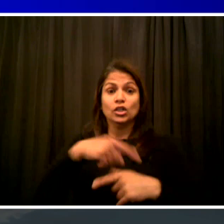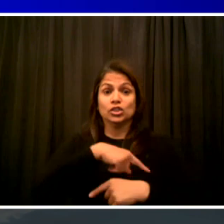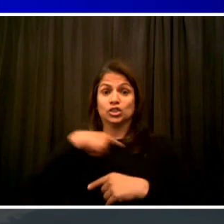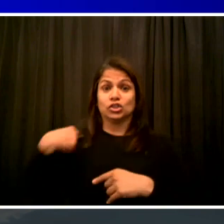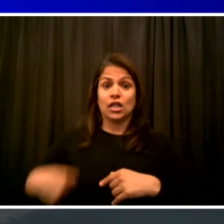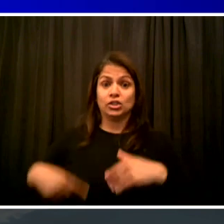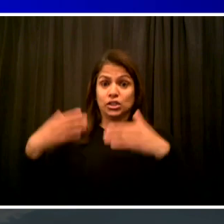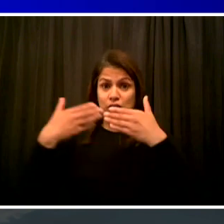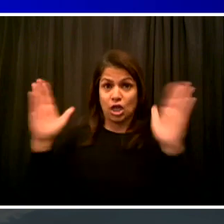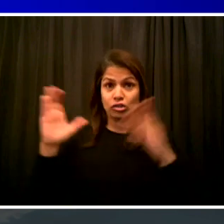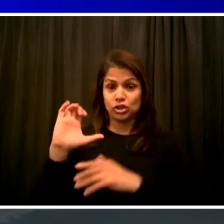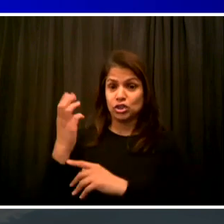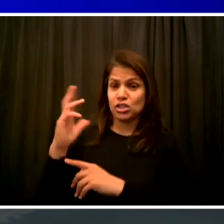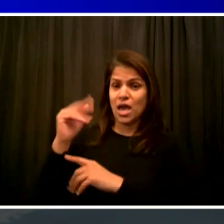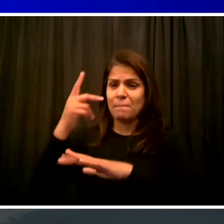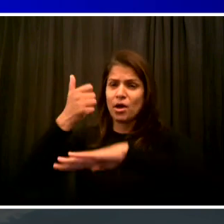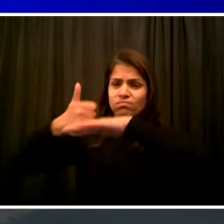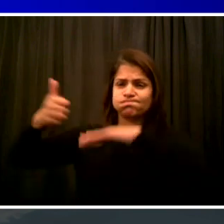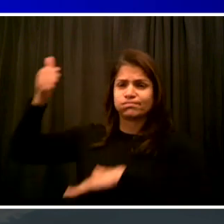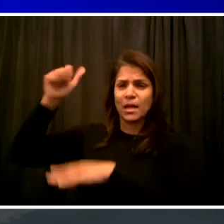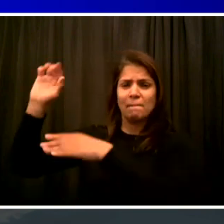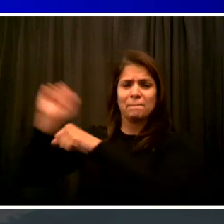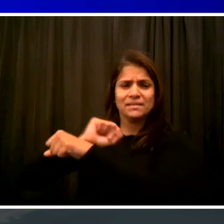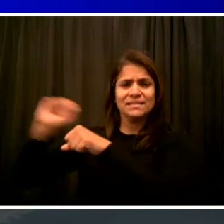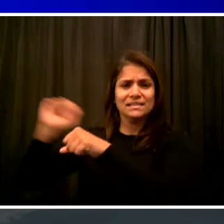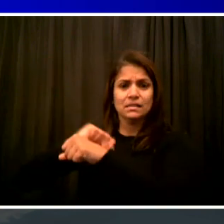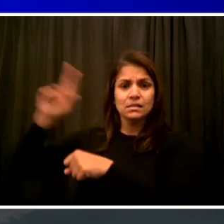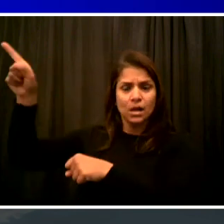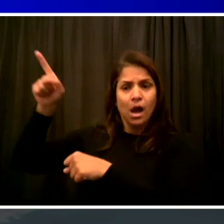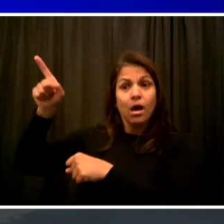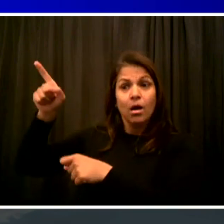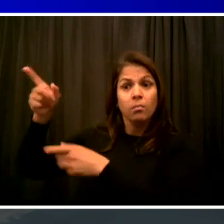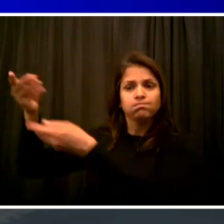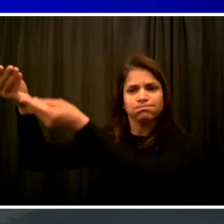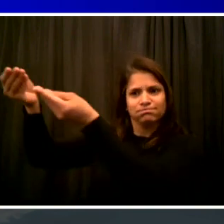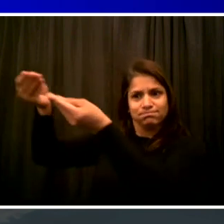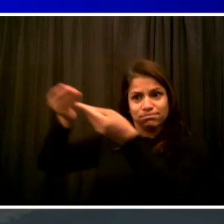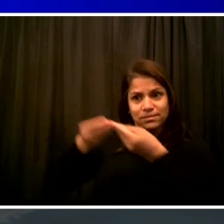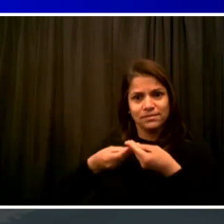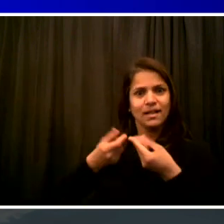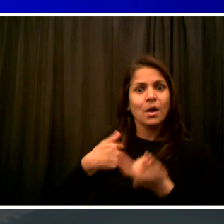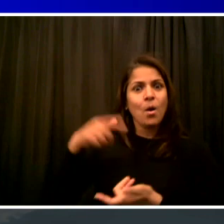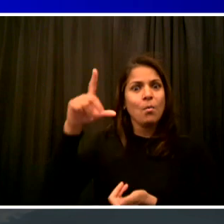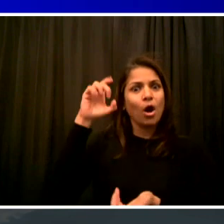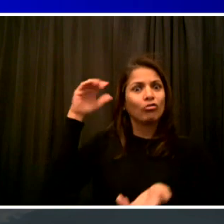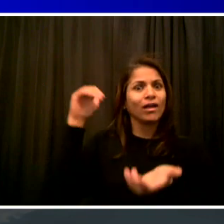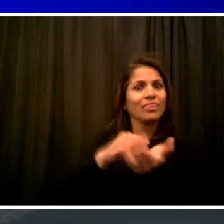PROVIDES ALMOST 1,000A PCGKAES OF DISINFECTANT